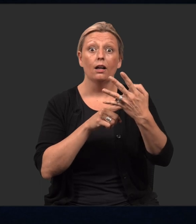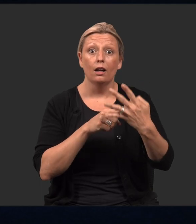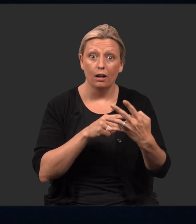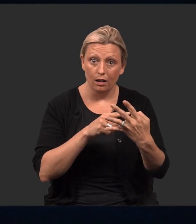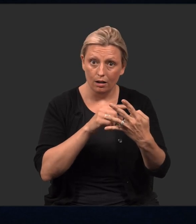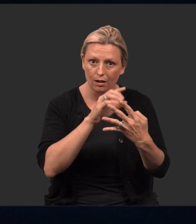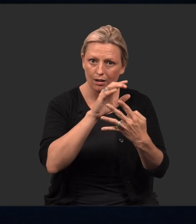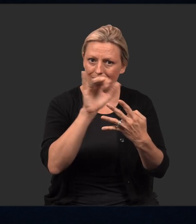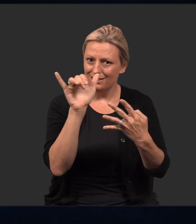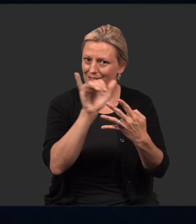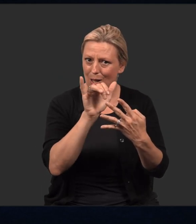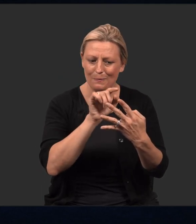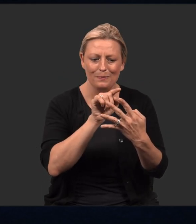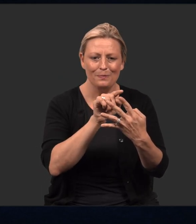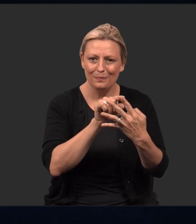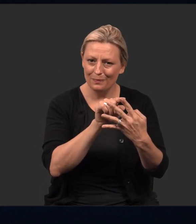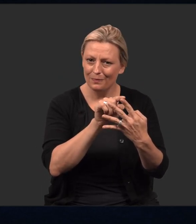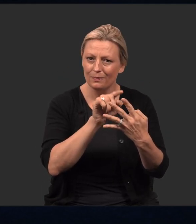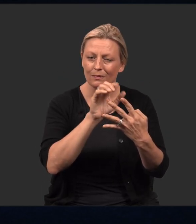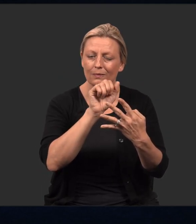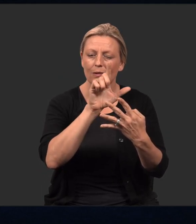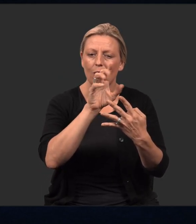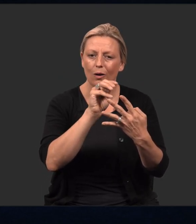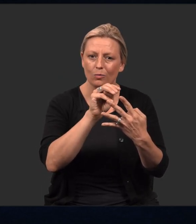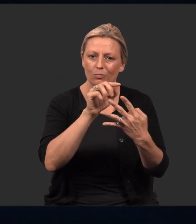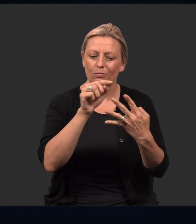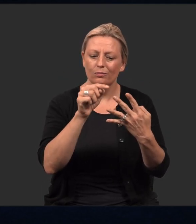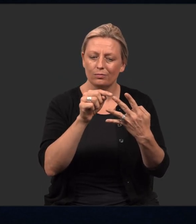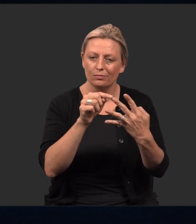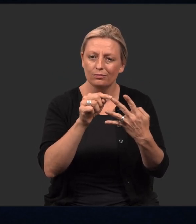Now do it again, this time repeating it four times...